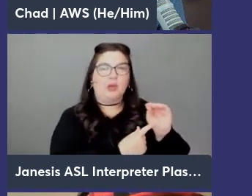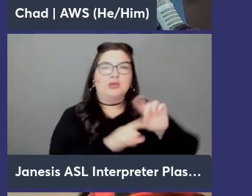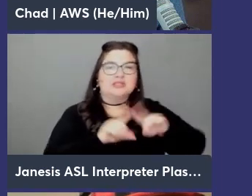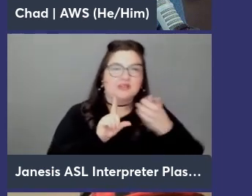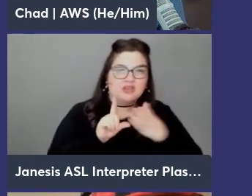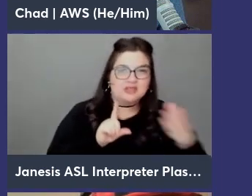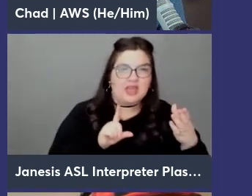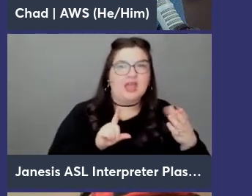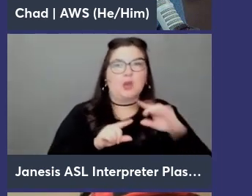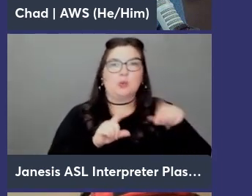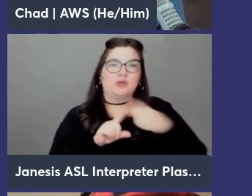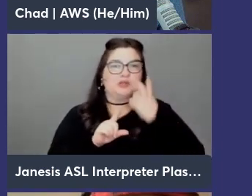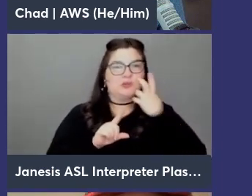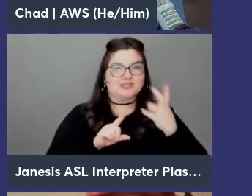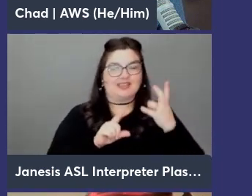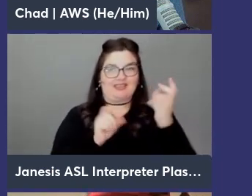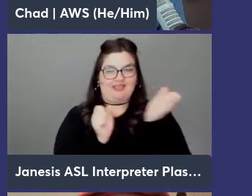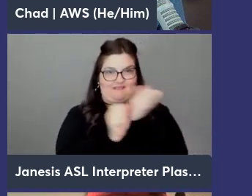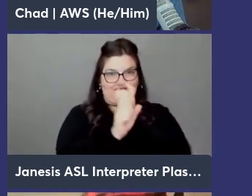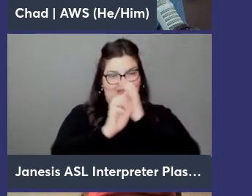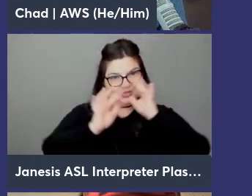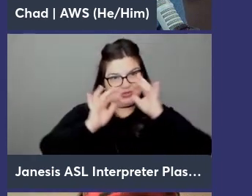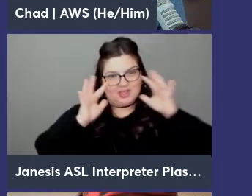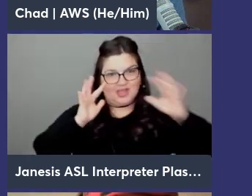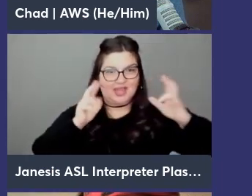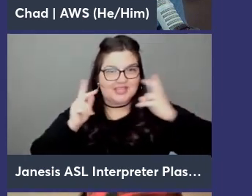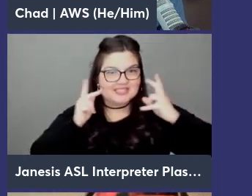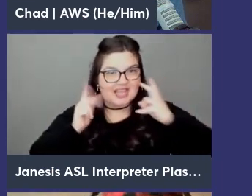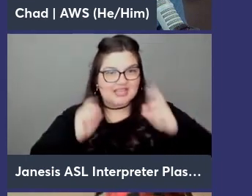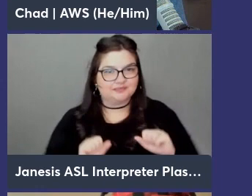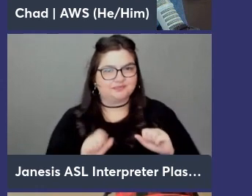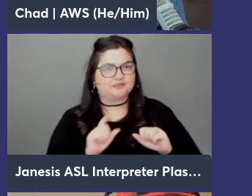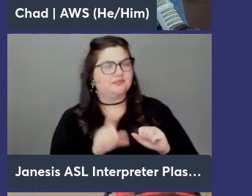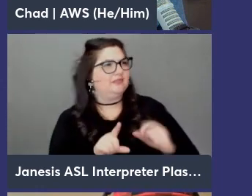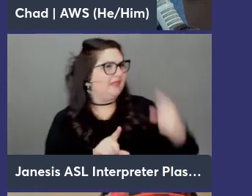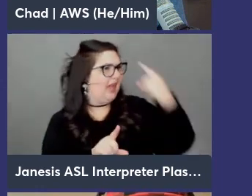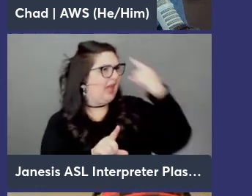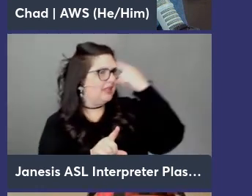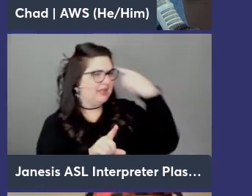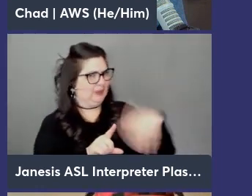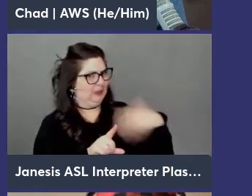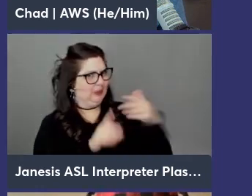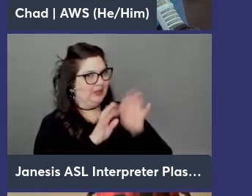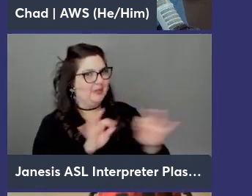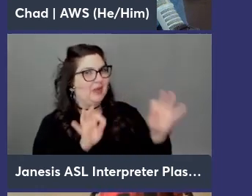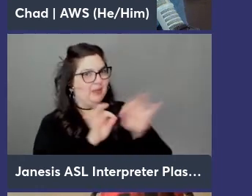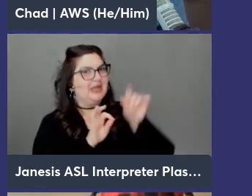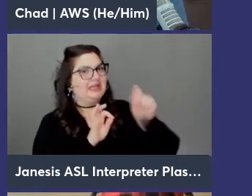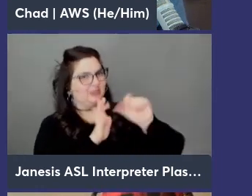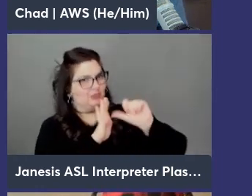when you see the visualization. Yes. - Yeah. And what I think is really powerful about this, I think we need to emphasize too is,